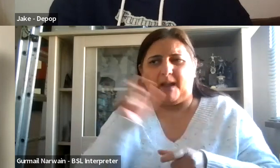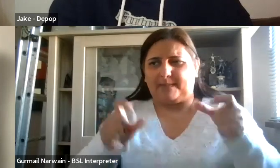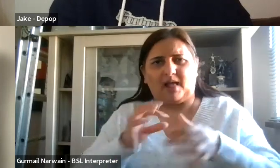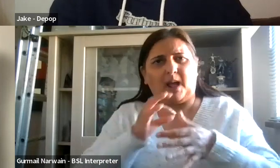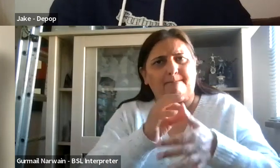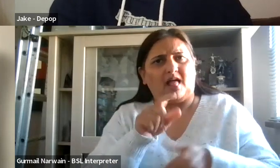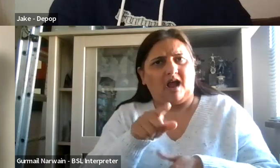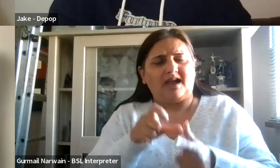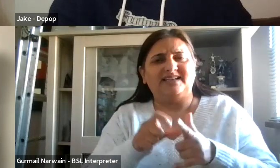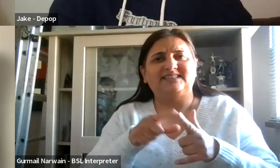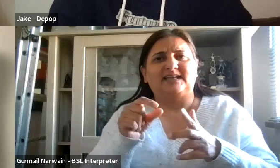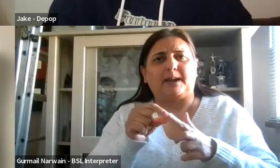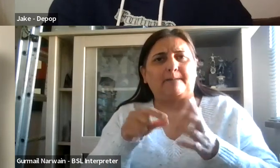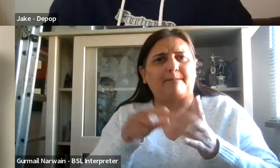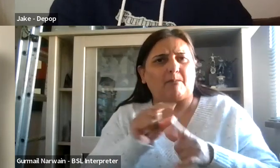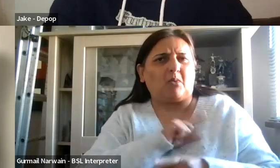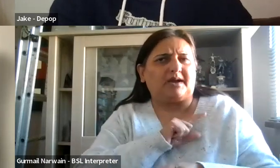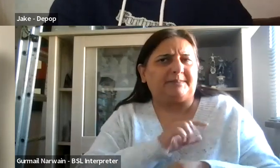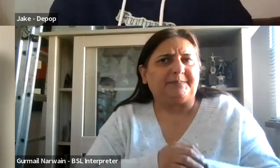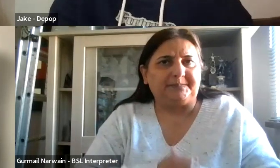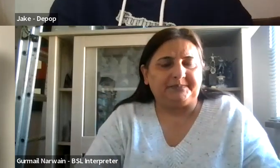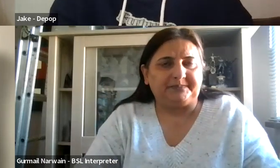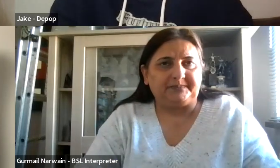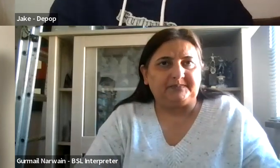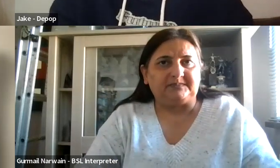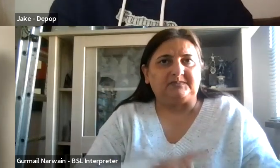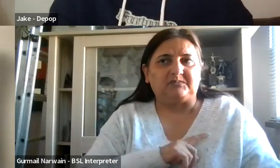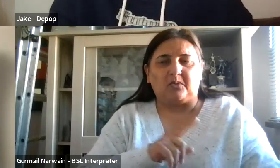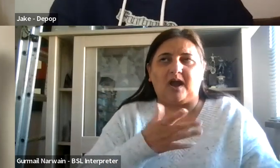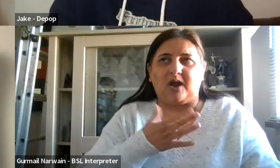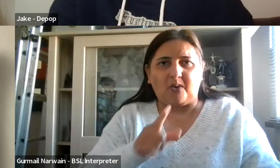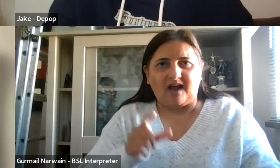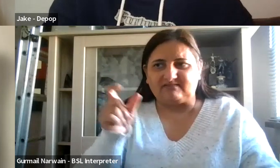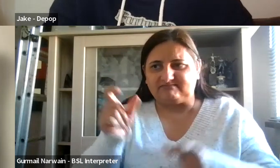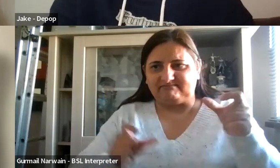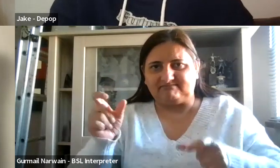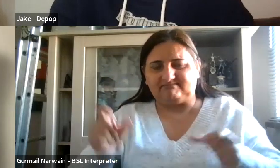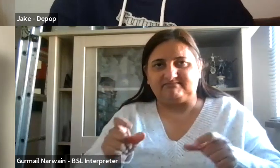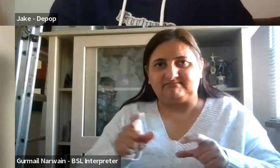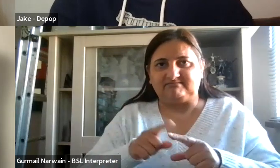candidates from Evenbreak should ply to Depop. Why do you want the candidates to come through, and what you think they could You know why? Why do you really want those candidates to come through, and what you think